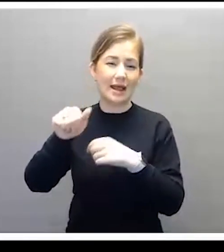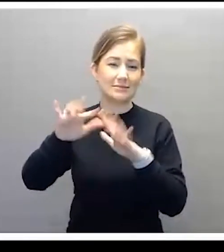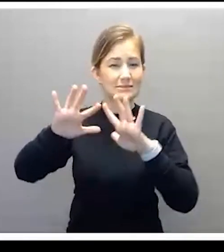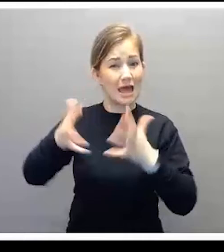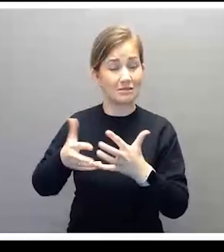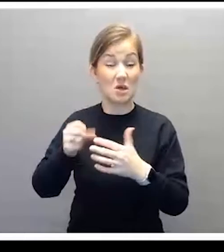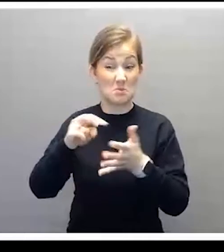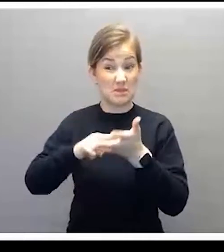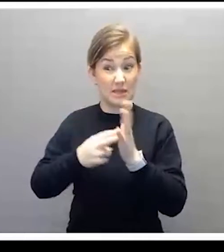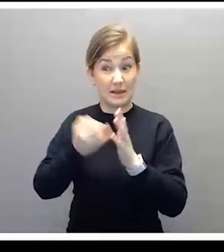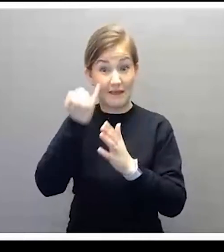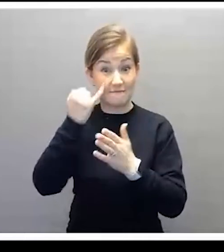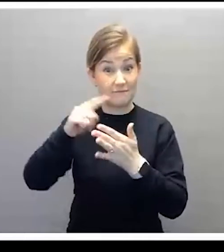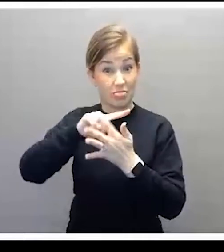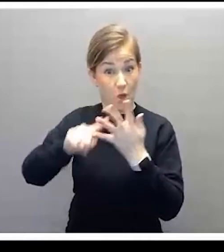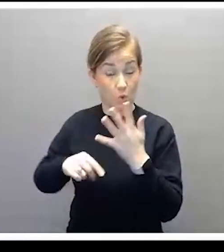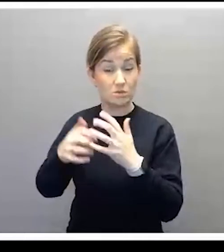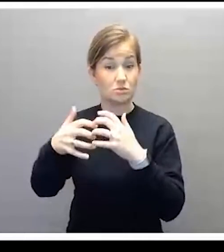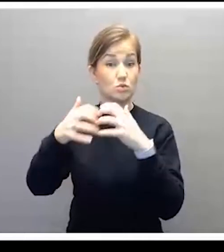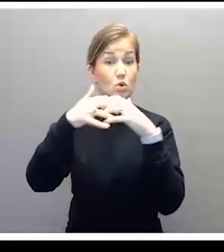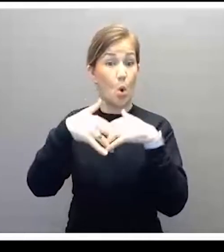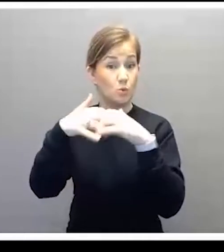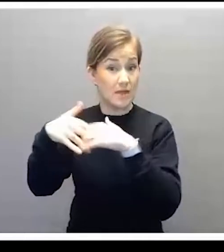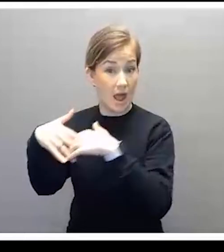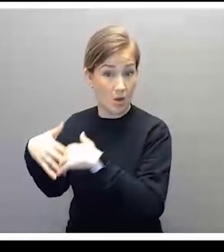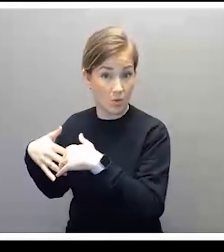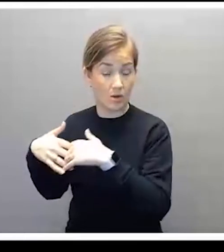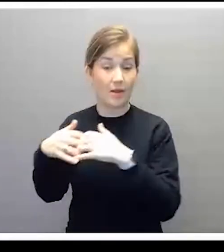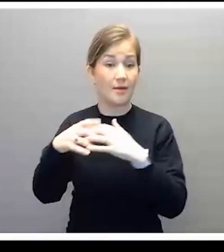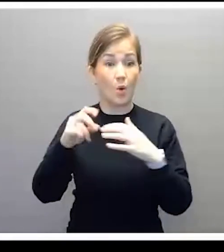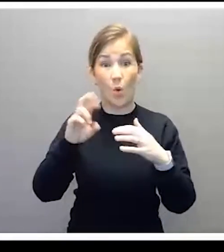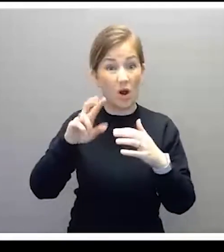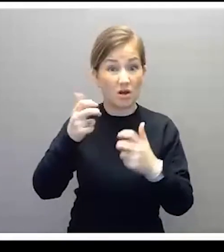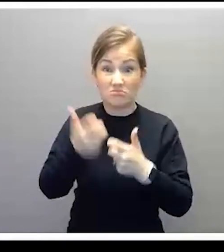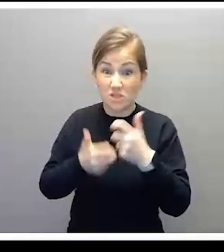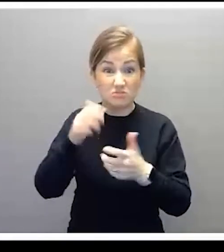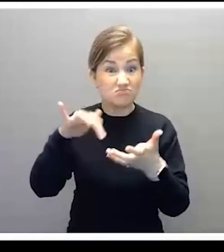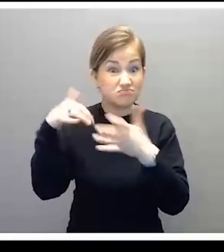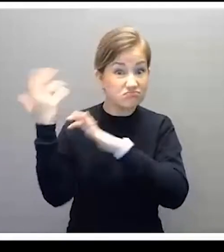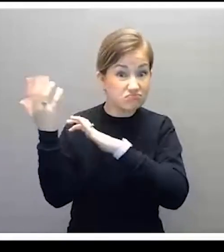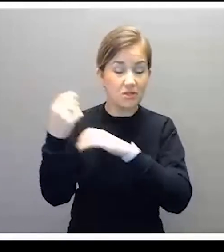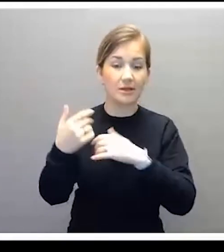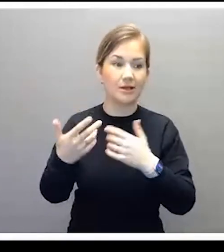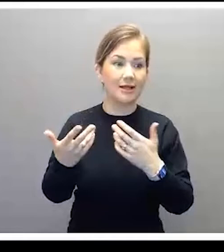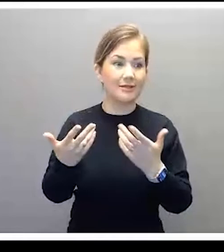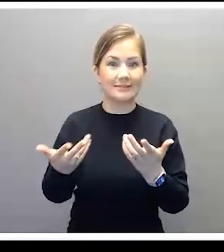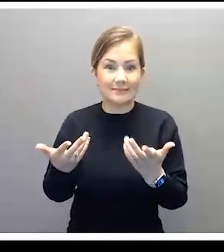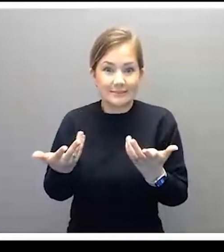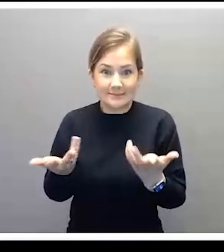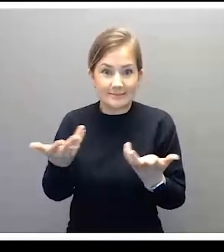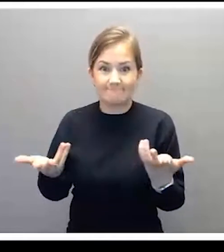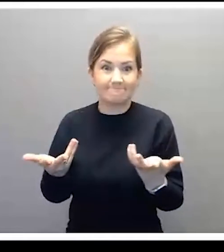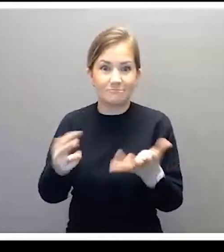If those applications go down or there's issues there, things don't ship, right?